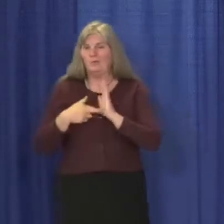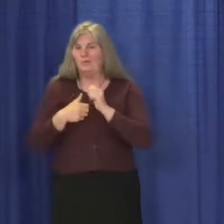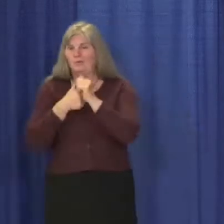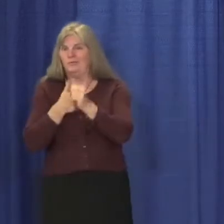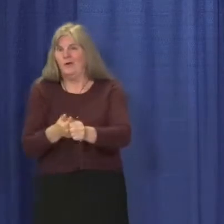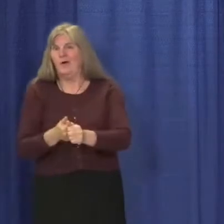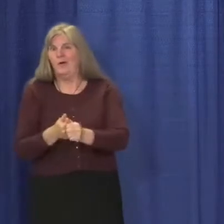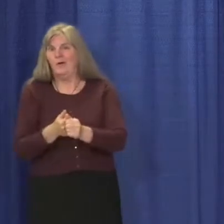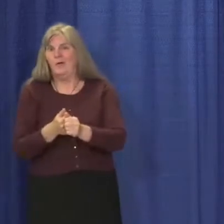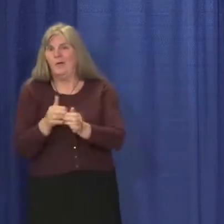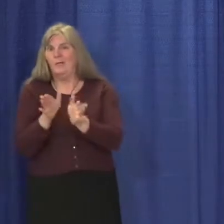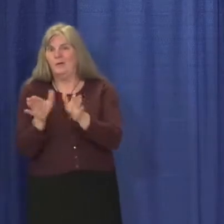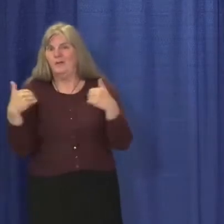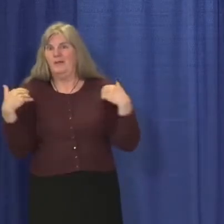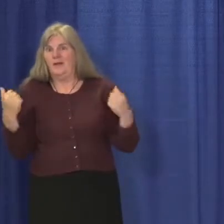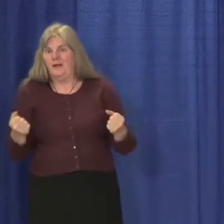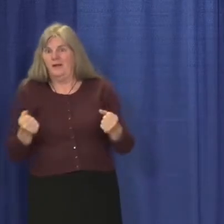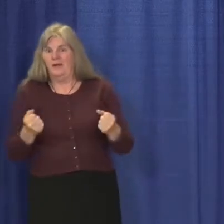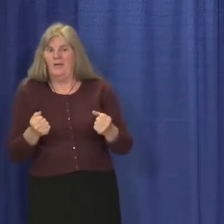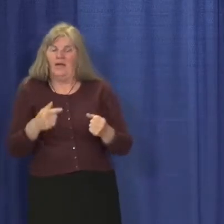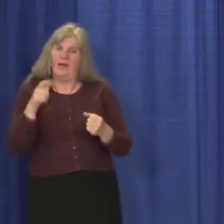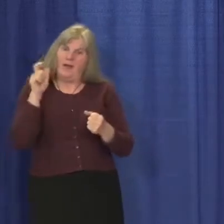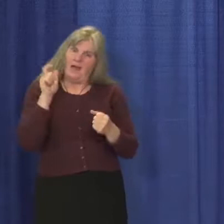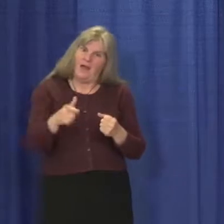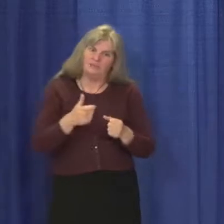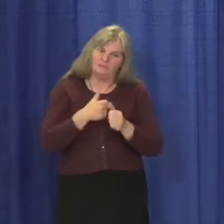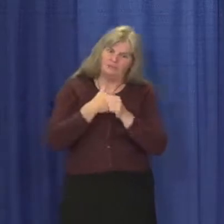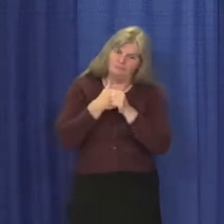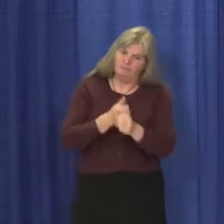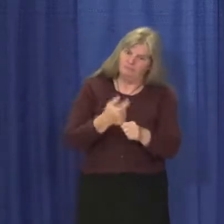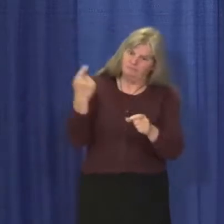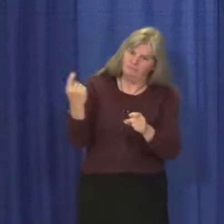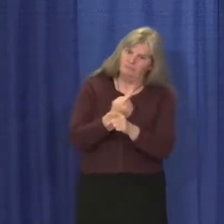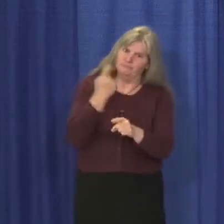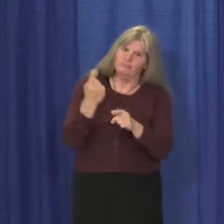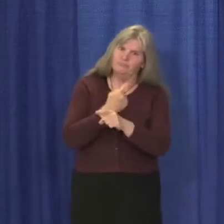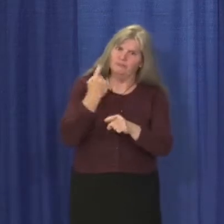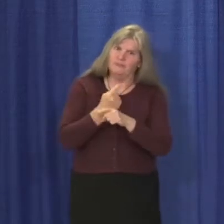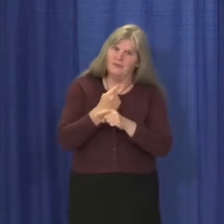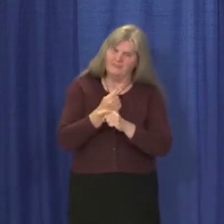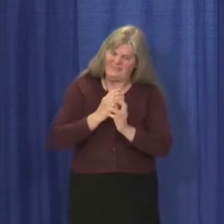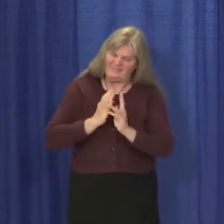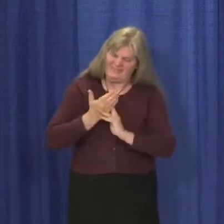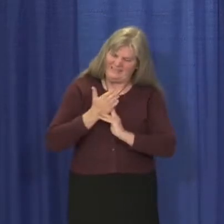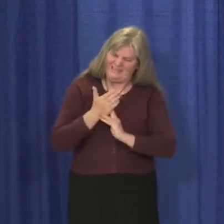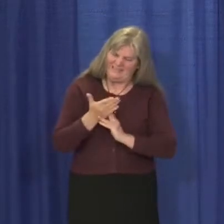That is our reality and we must continue to act with the appropriate measures to carry us